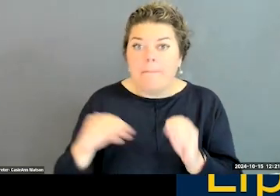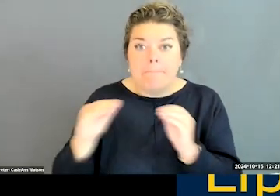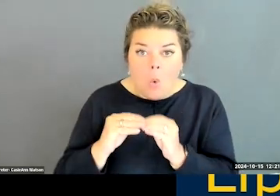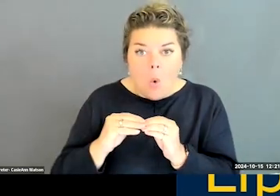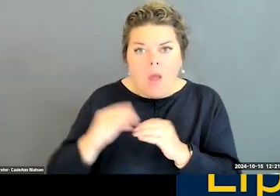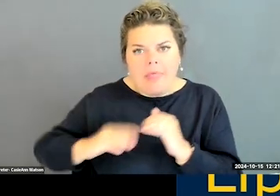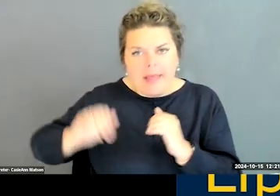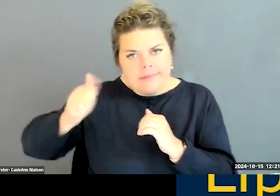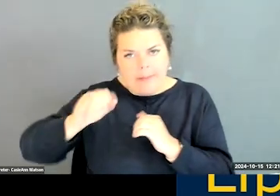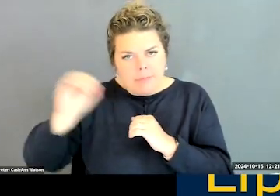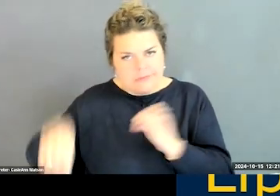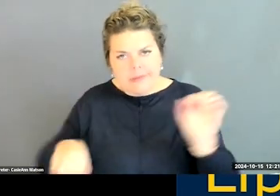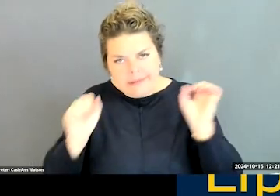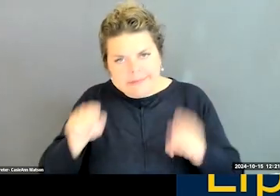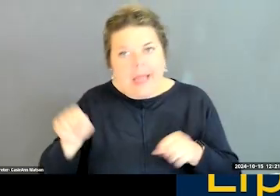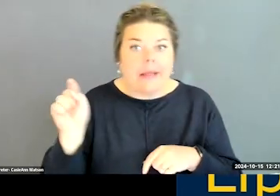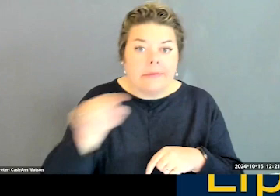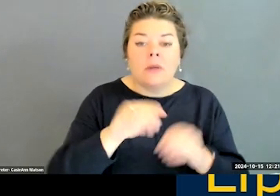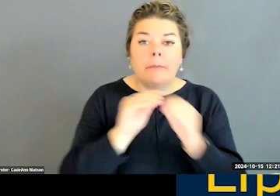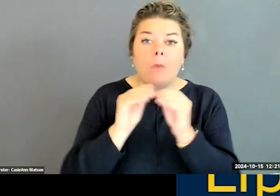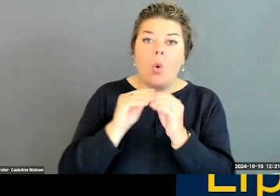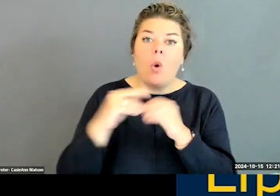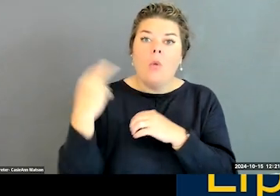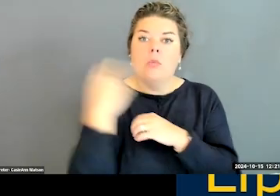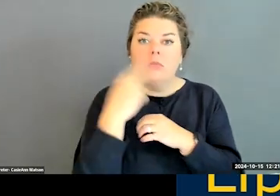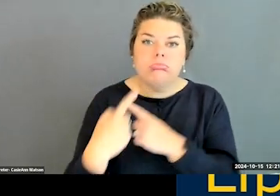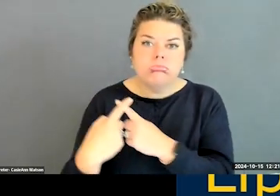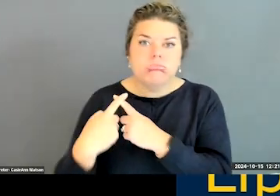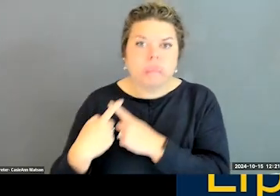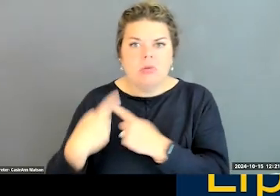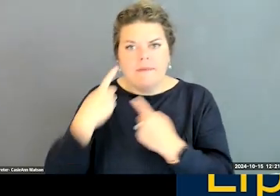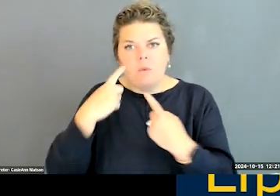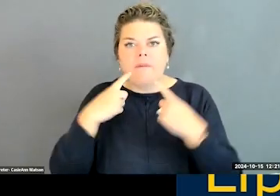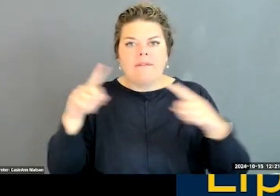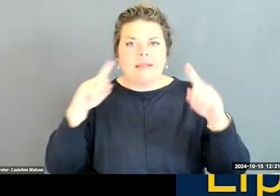that they are more apt to using lip reading as an effective communication tool,